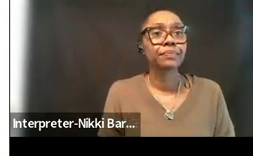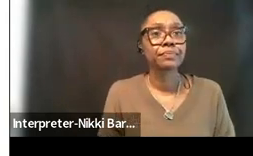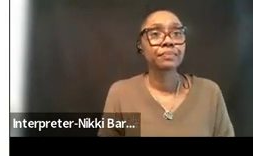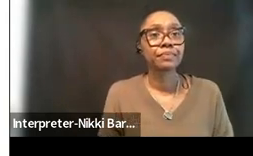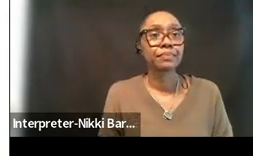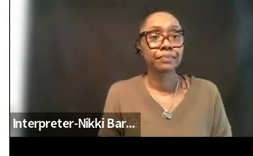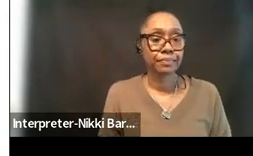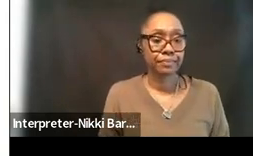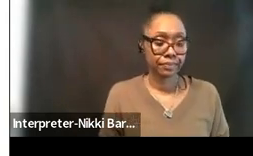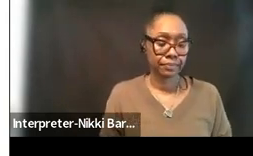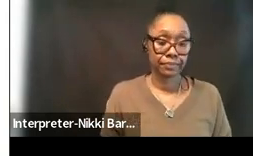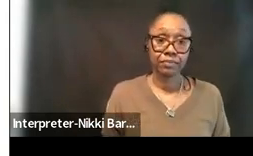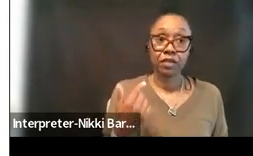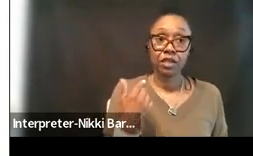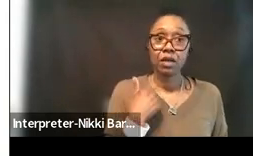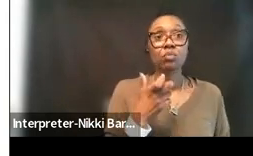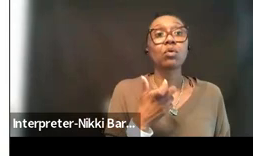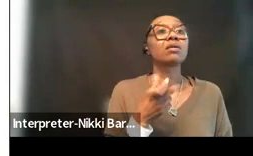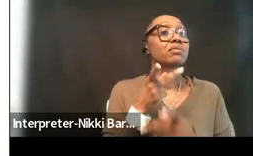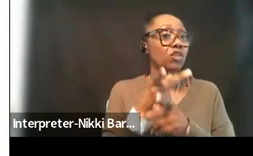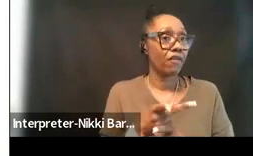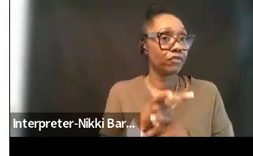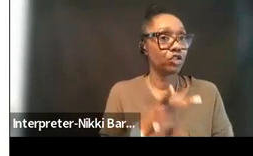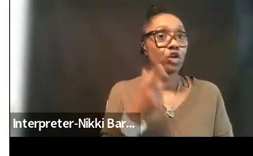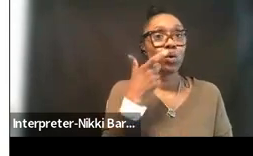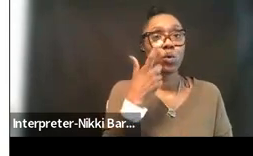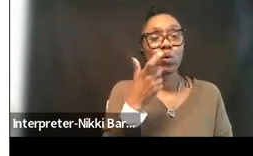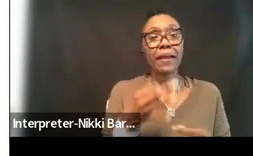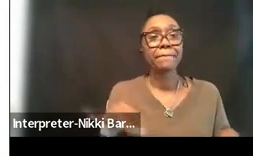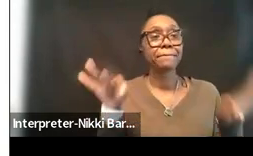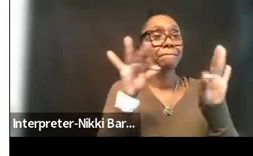What did just have a caution to the essential worker to the help giver that working with someone and supporting someone who has been through a trauma can't cause vicarious trauma.